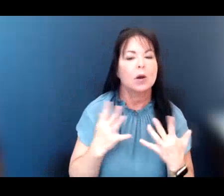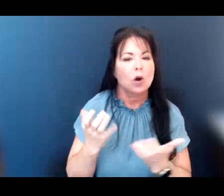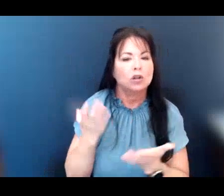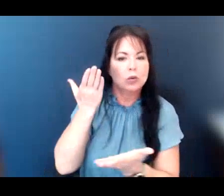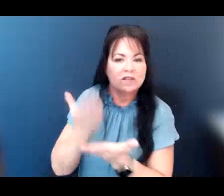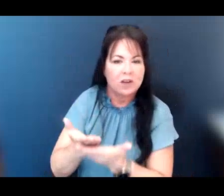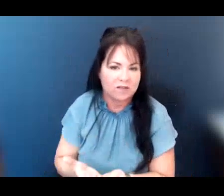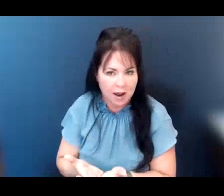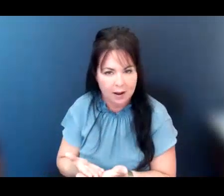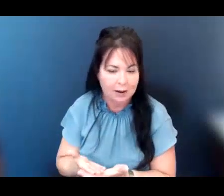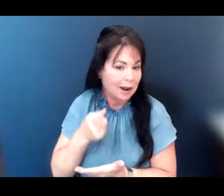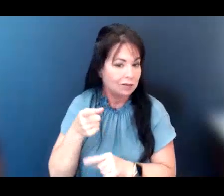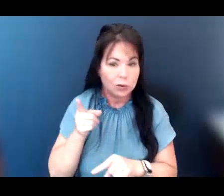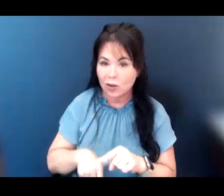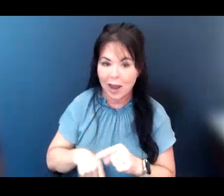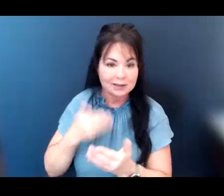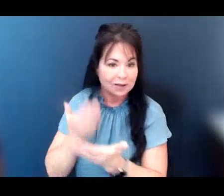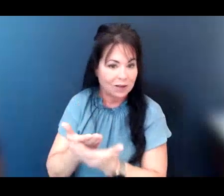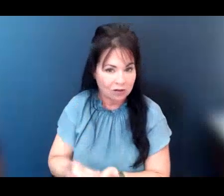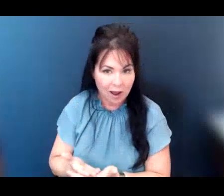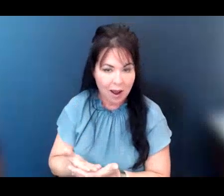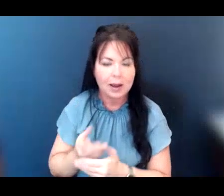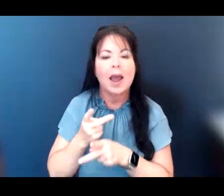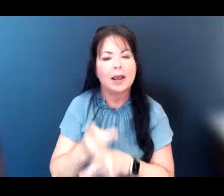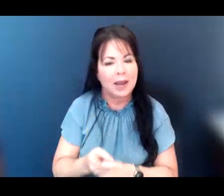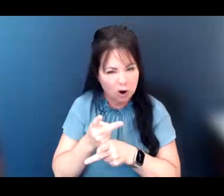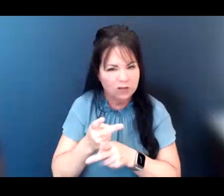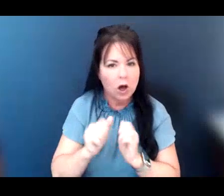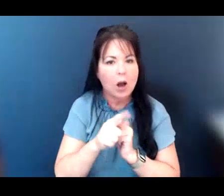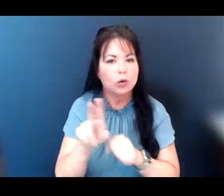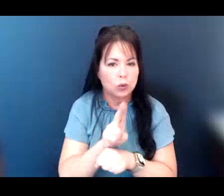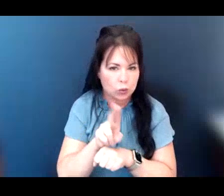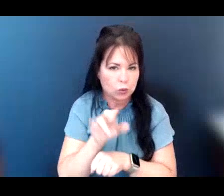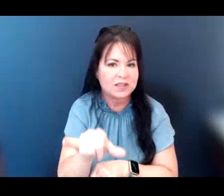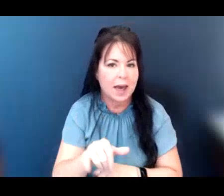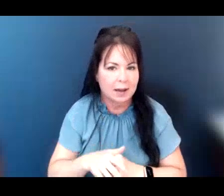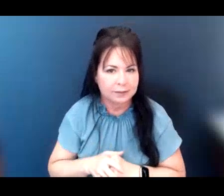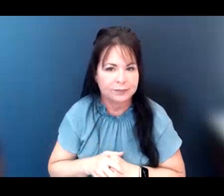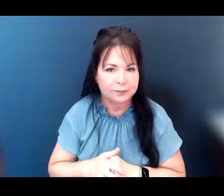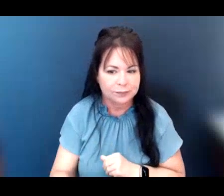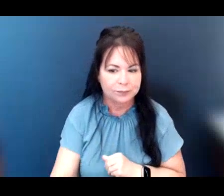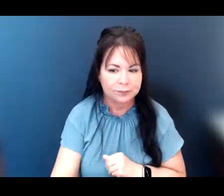you may want to be careful about how you use it. This is Jess.